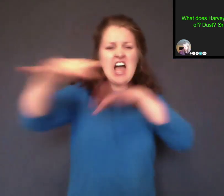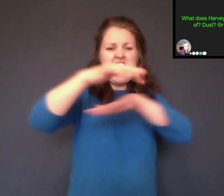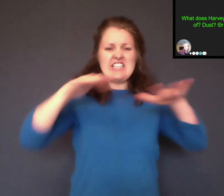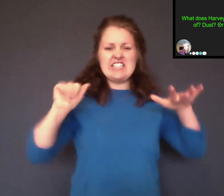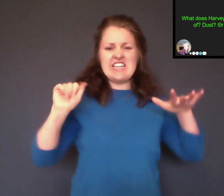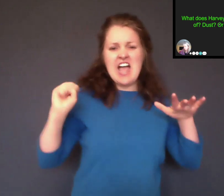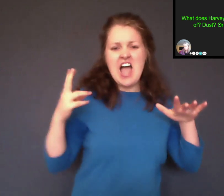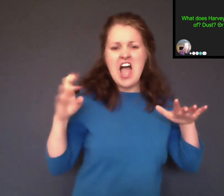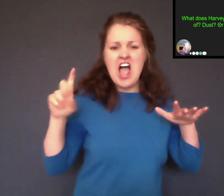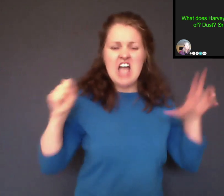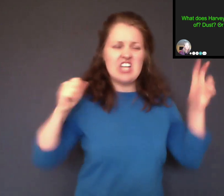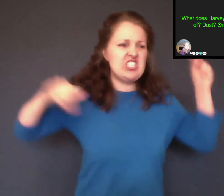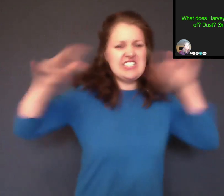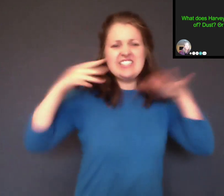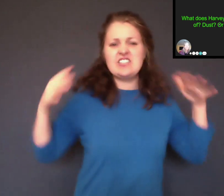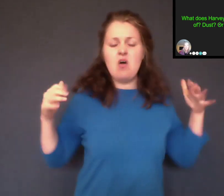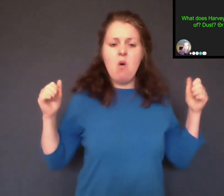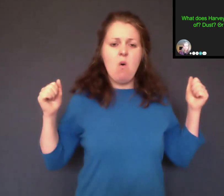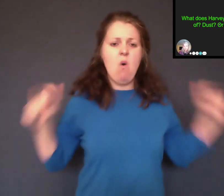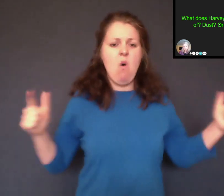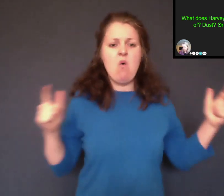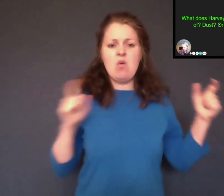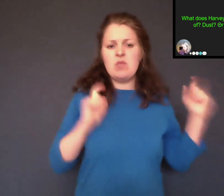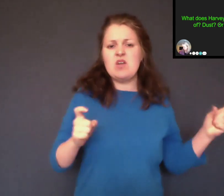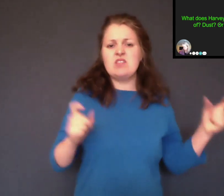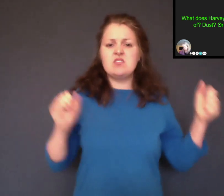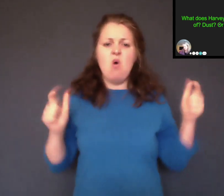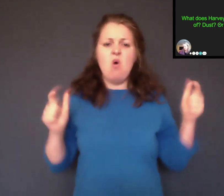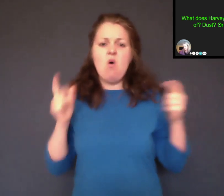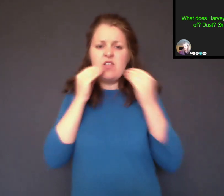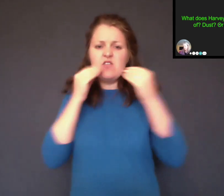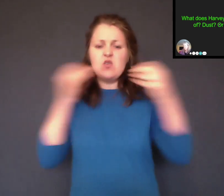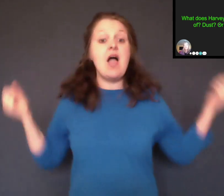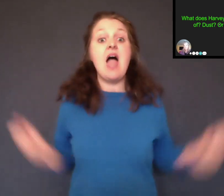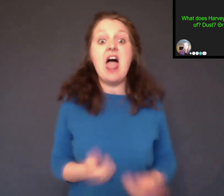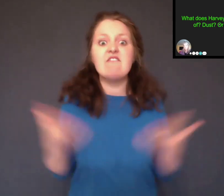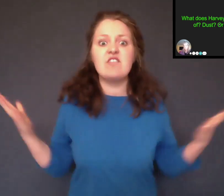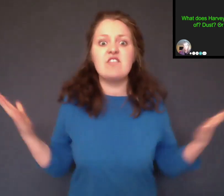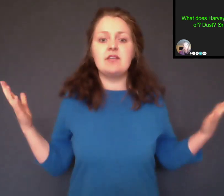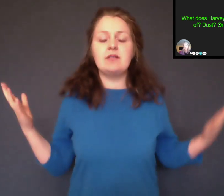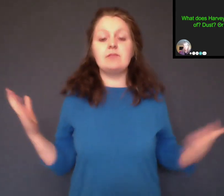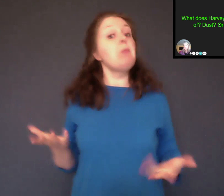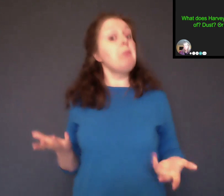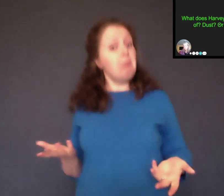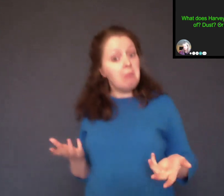all the food all the presents everything okay so he didn't think it was poison he still is on